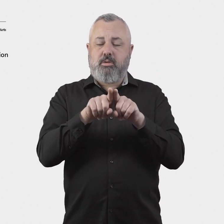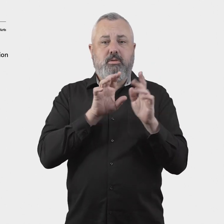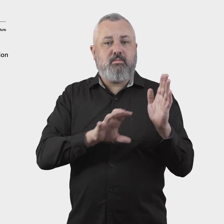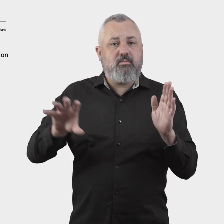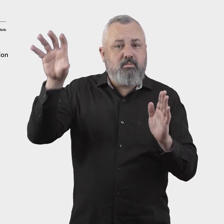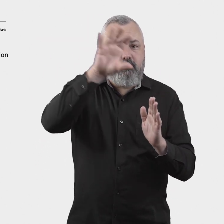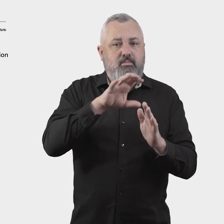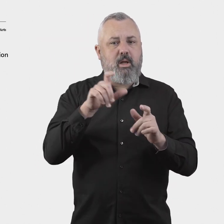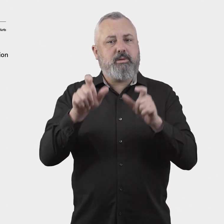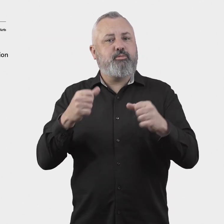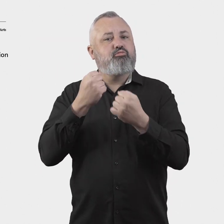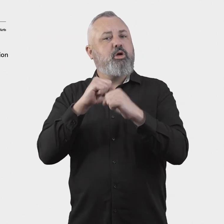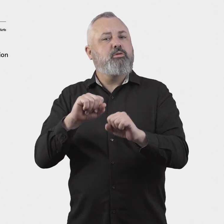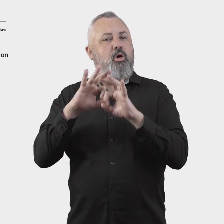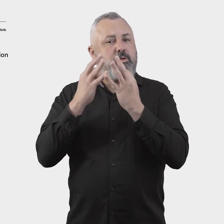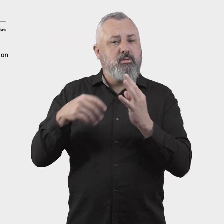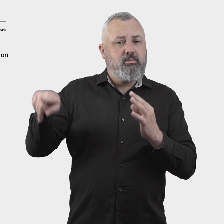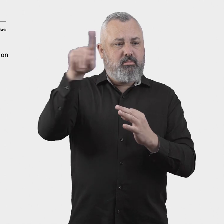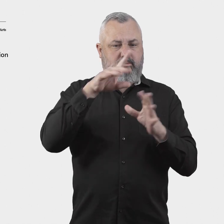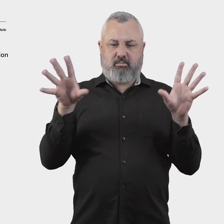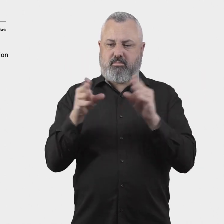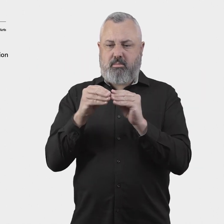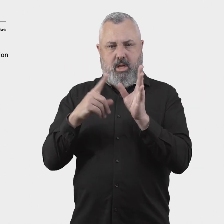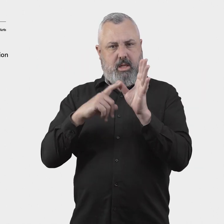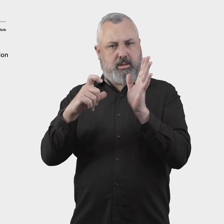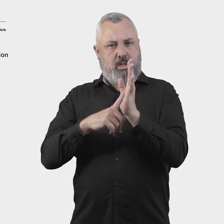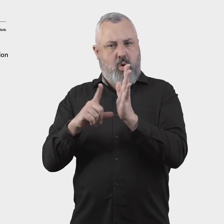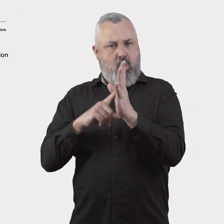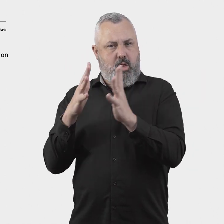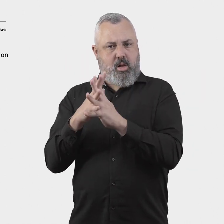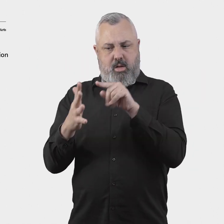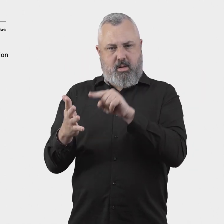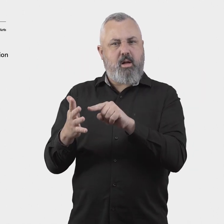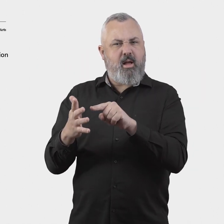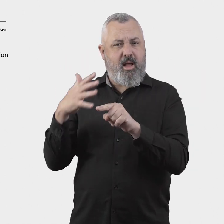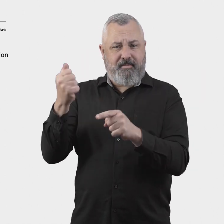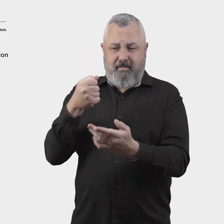and state and territory consumer protection agencies. The ACL contains consumer guarantees that set out